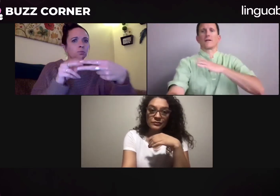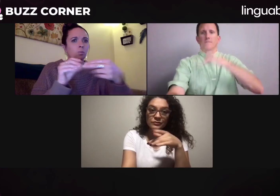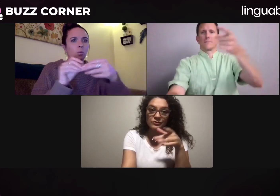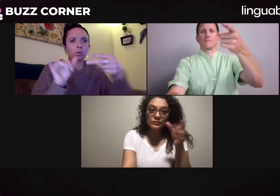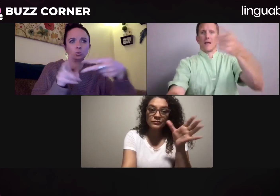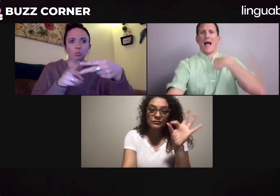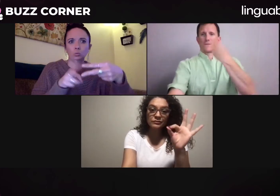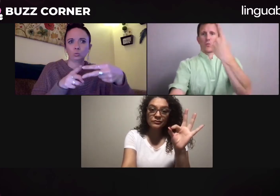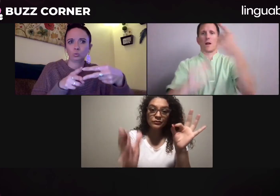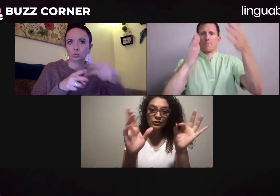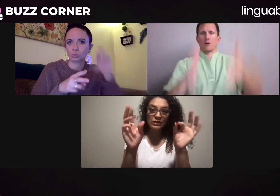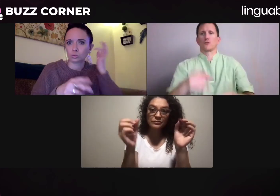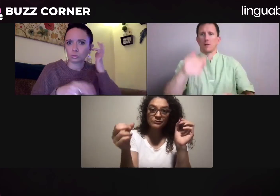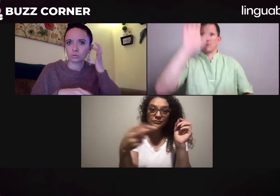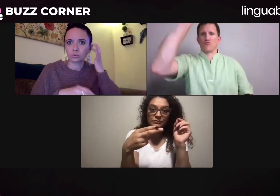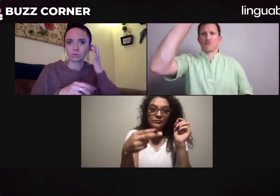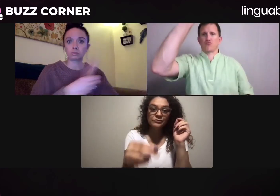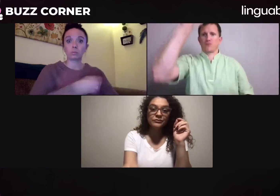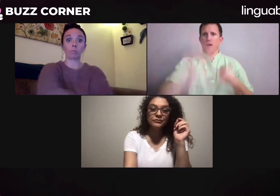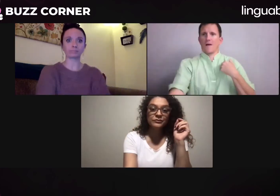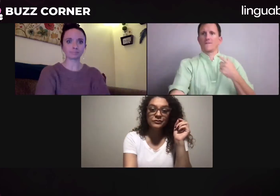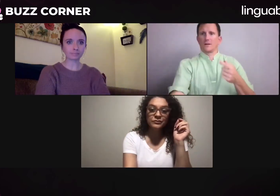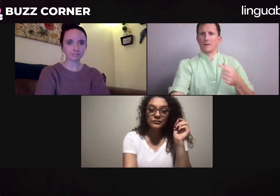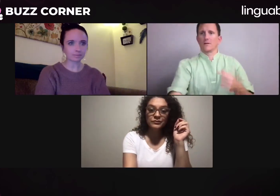Okay, I see someone has put their hands up.